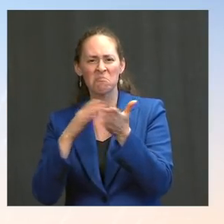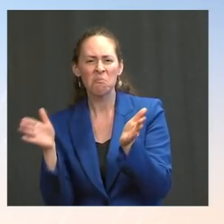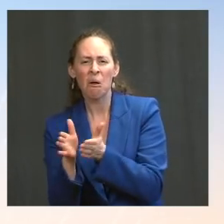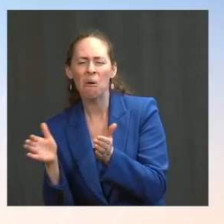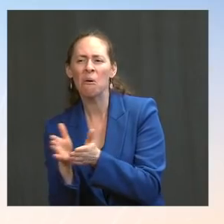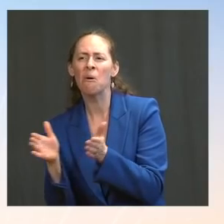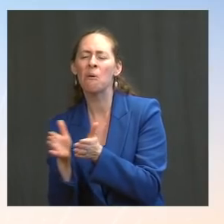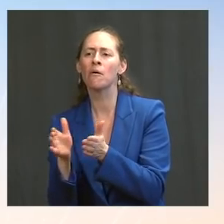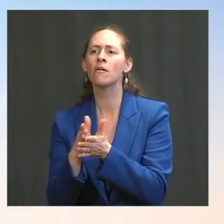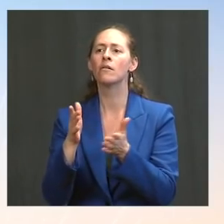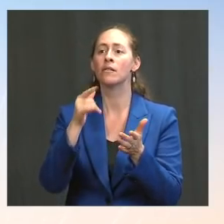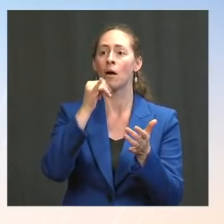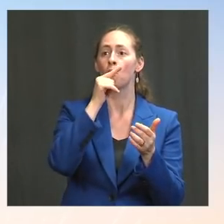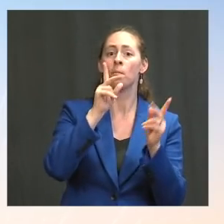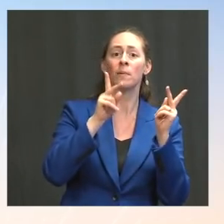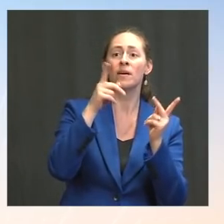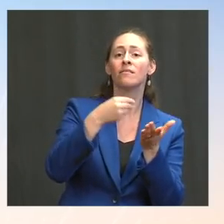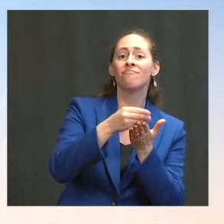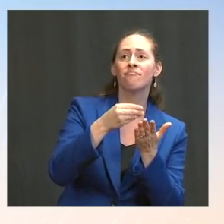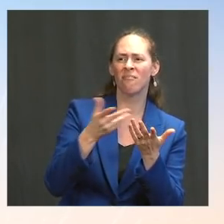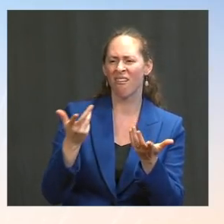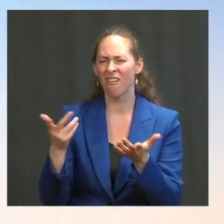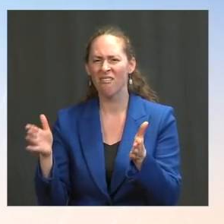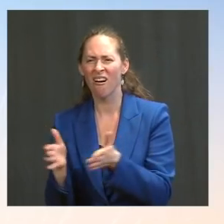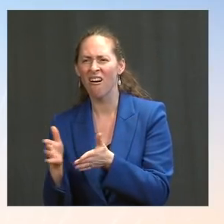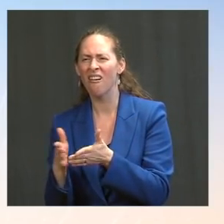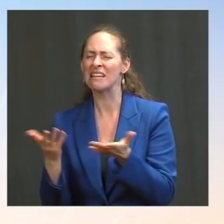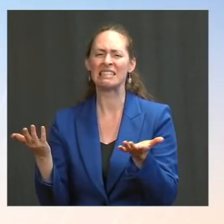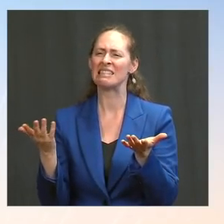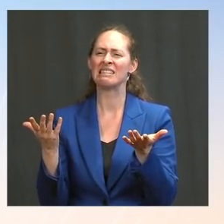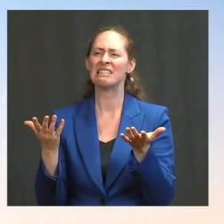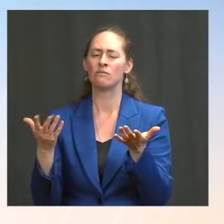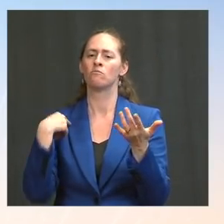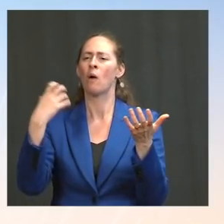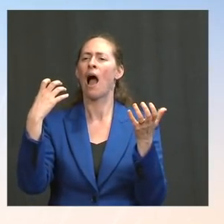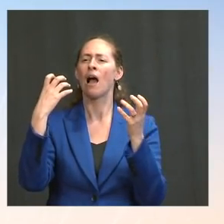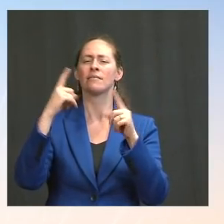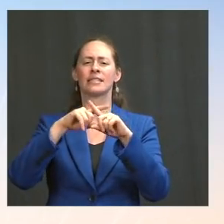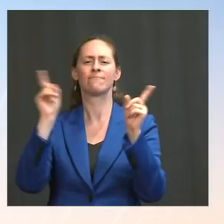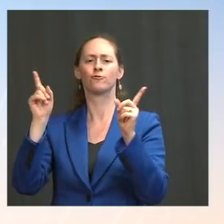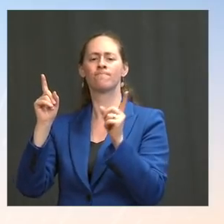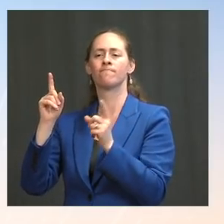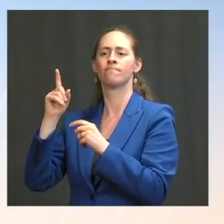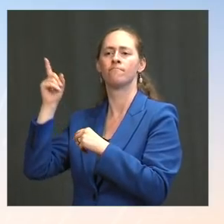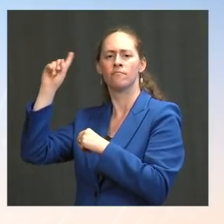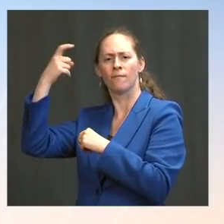And so, we're looking at an effort across the government, looking at the different antitrust statutes